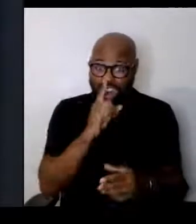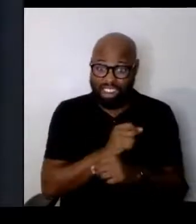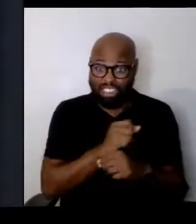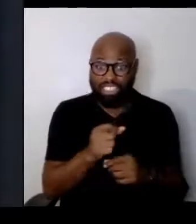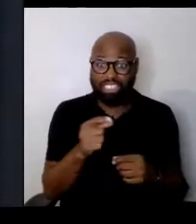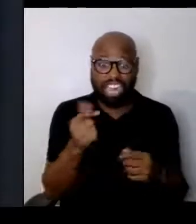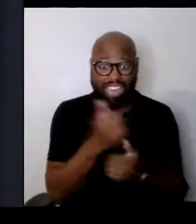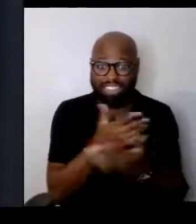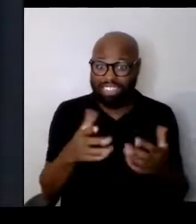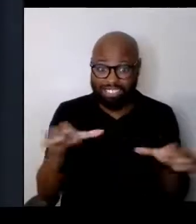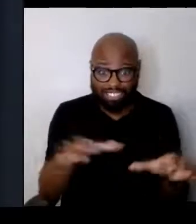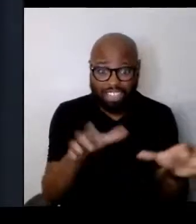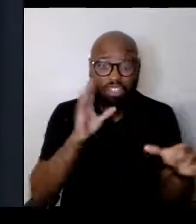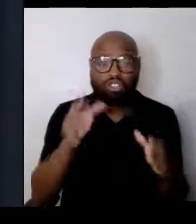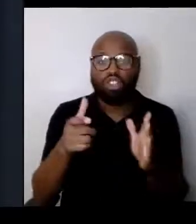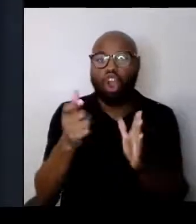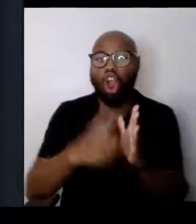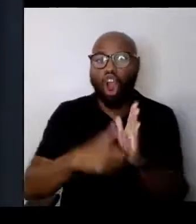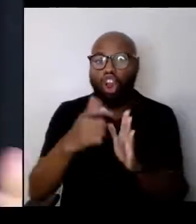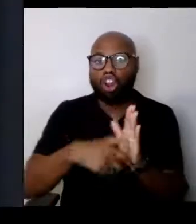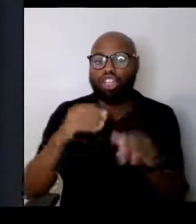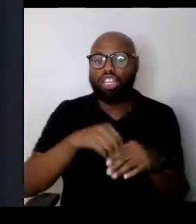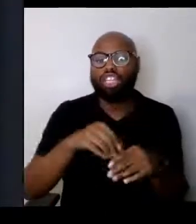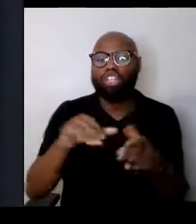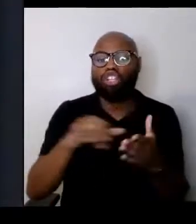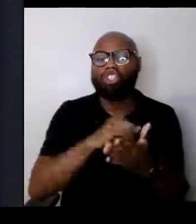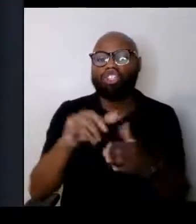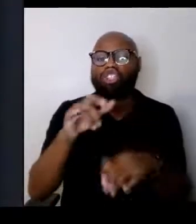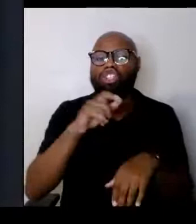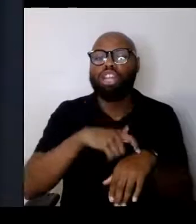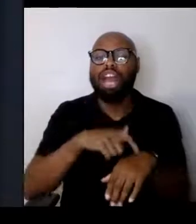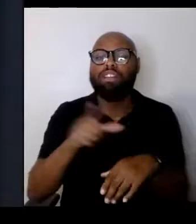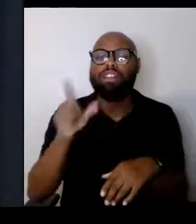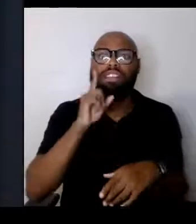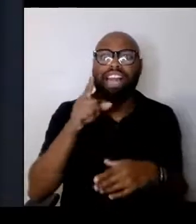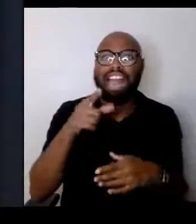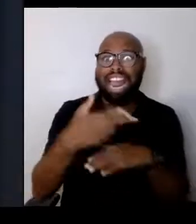that talked about the money that Haiti had to pay France